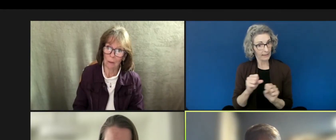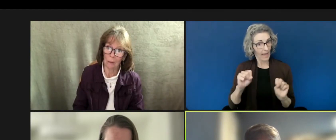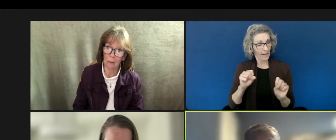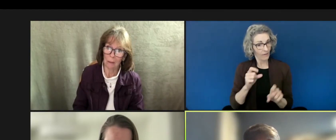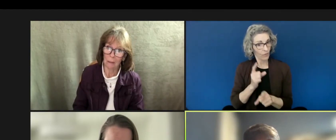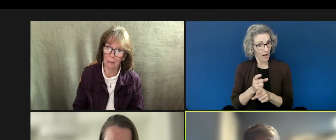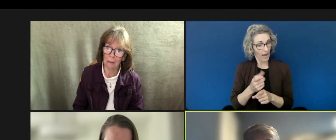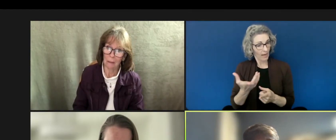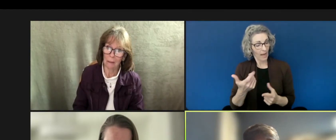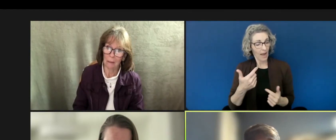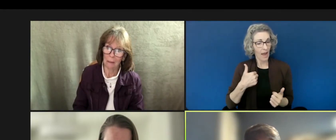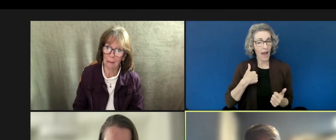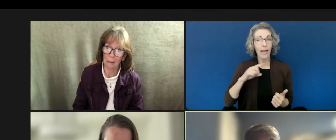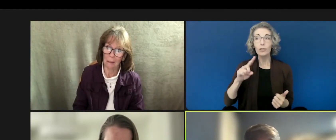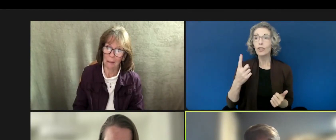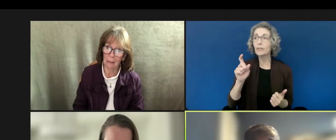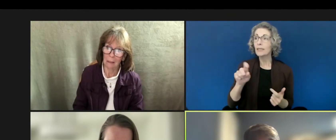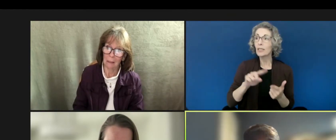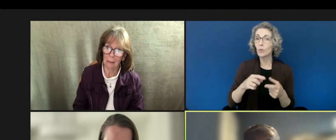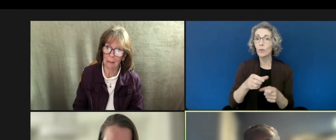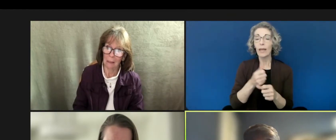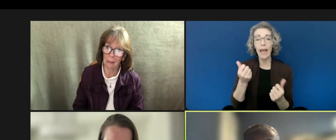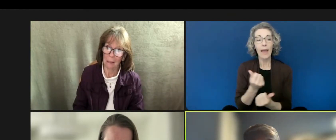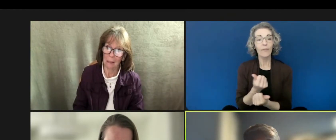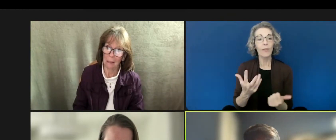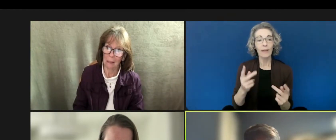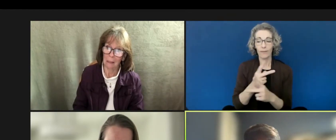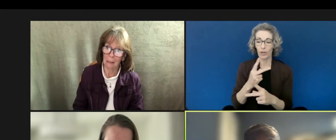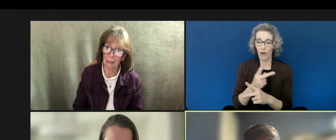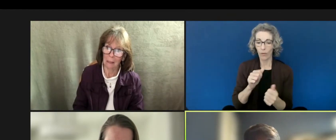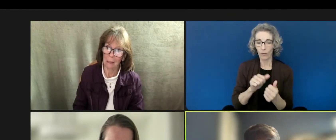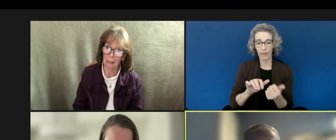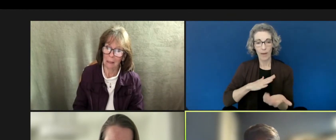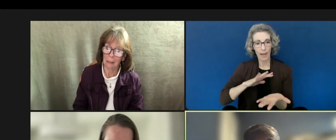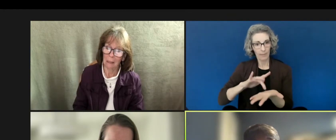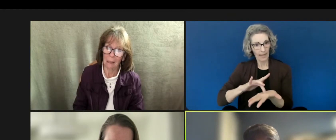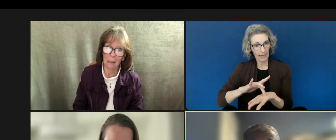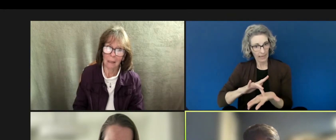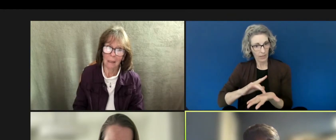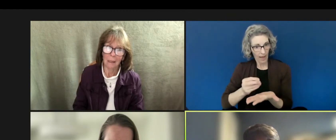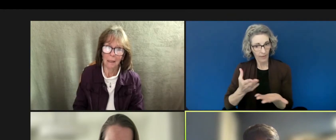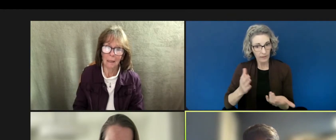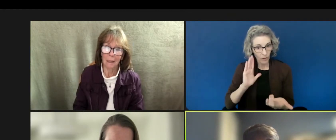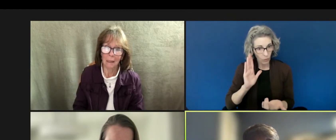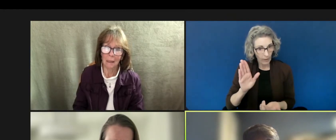I just need to get everything sorted out with my medication, and things, and it will be okay.